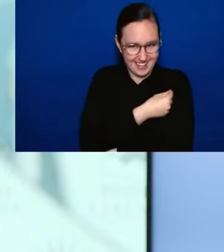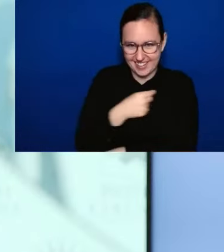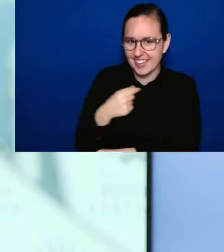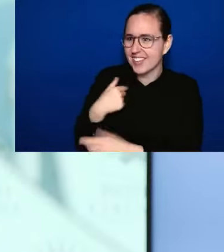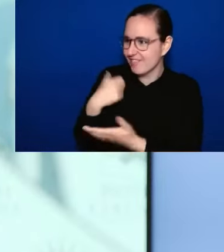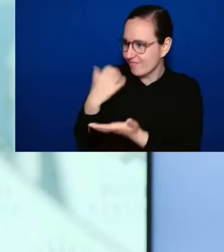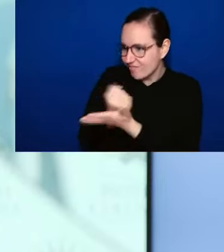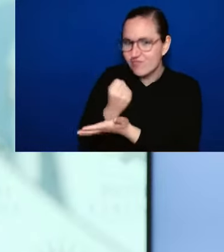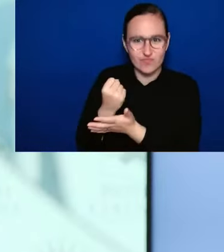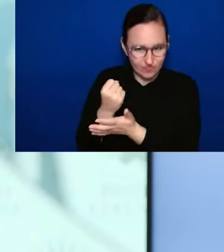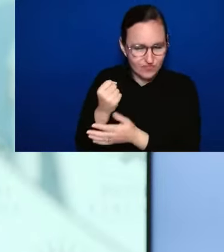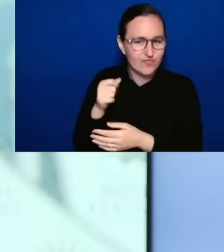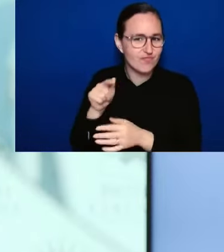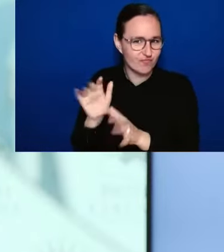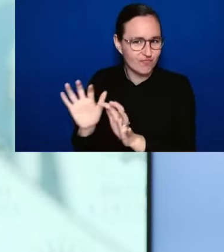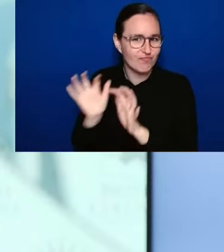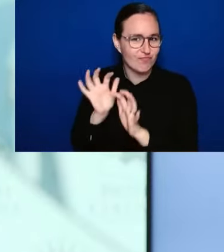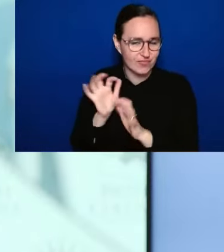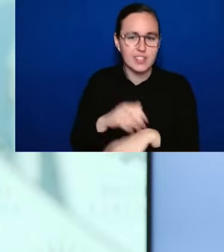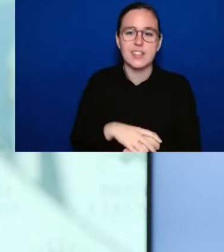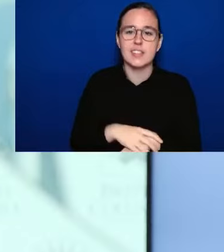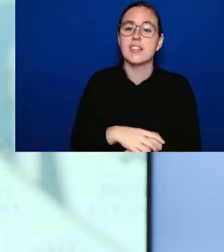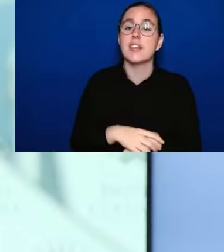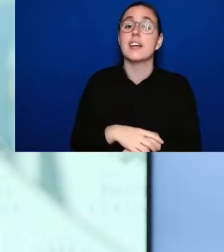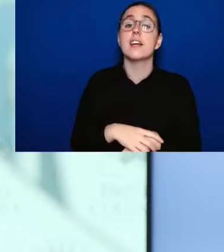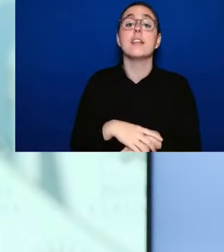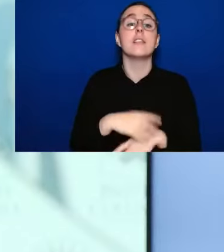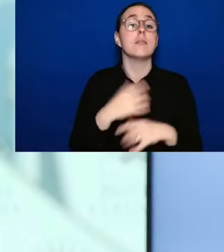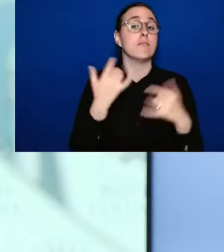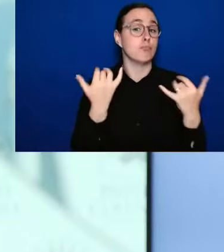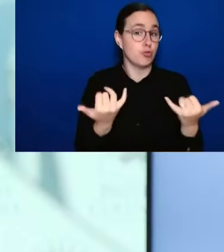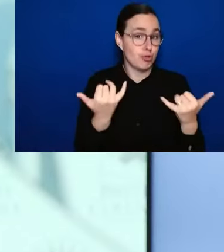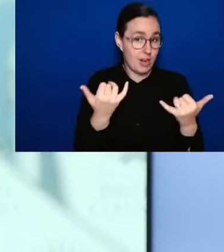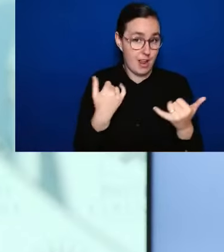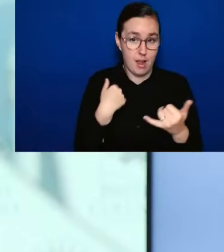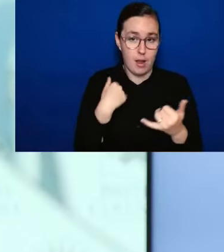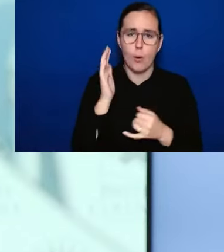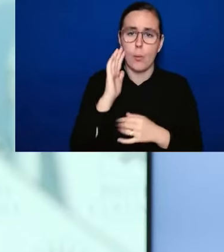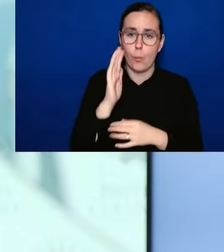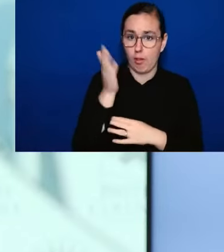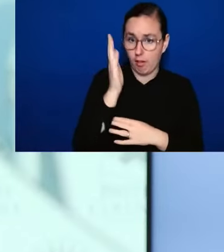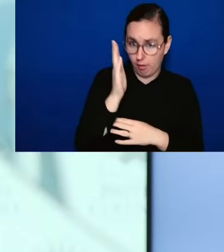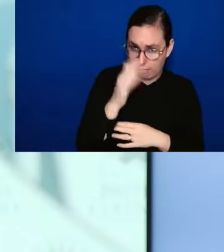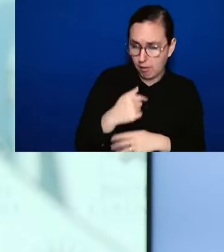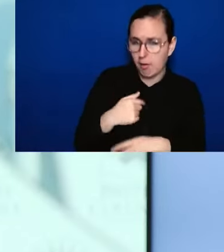doctor Henry taking you through where we are. With the pandemic and also speaking about